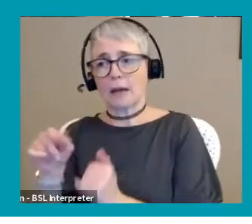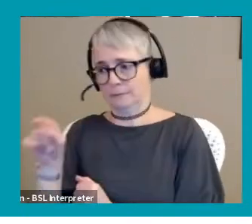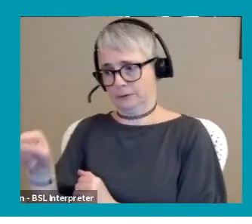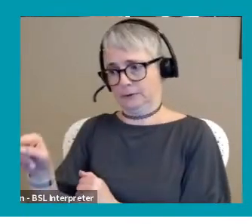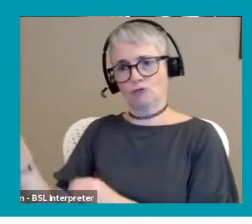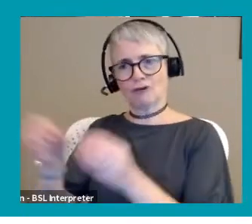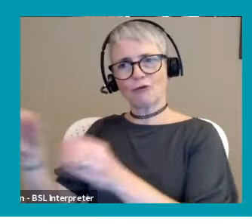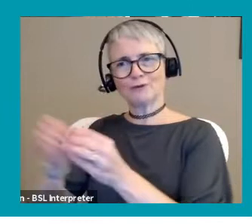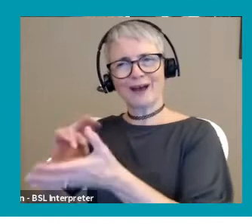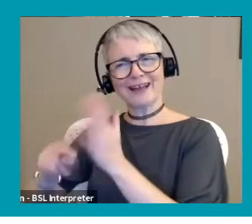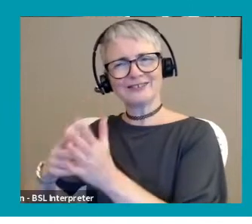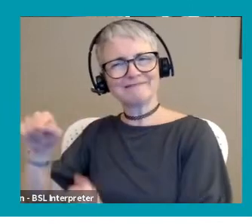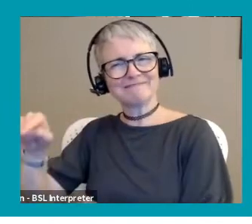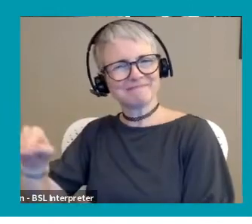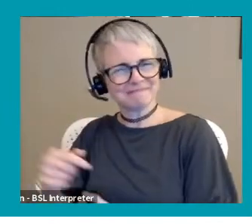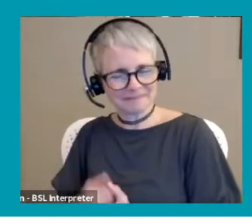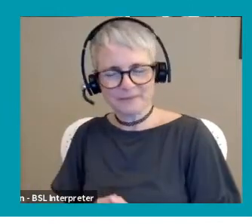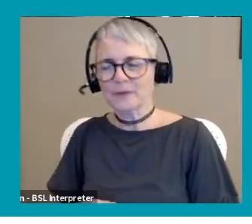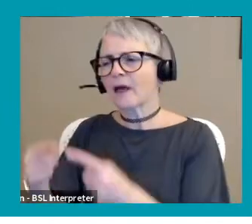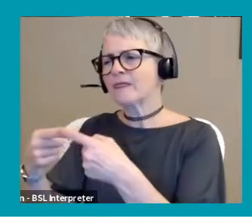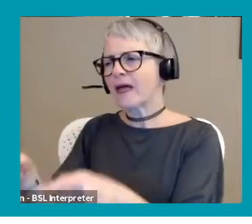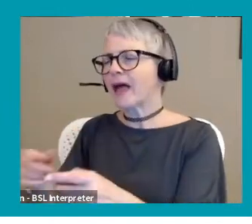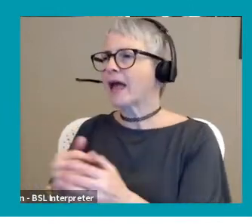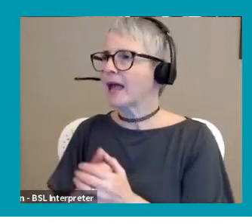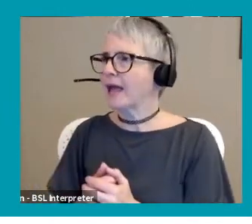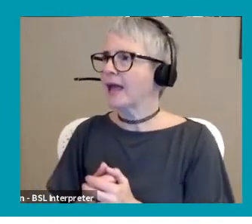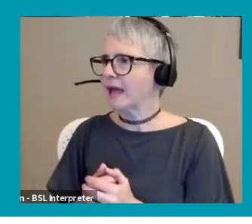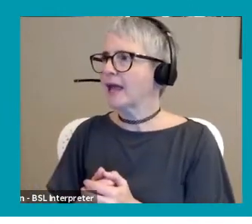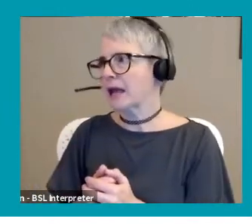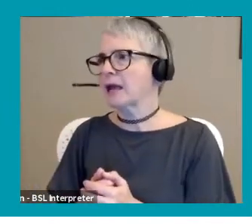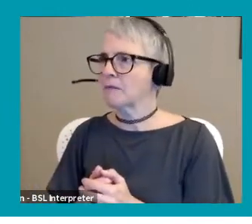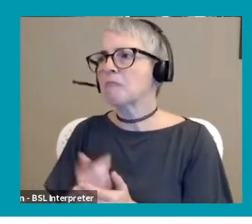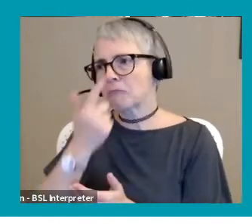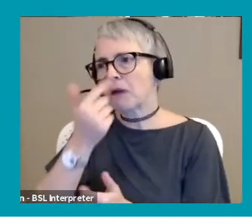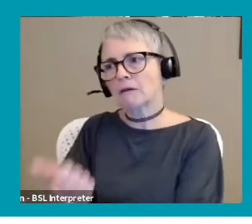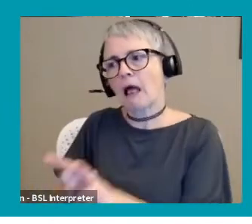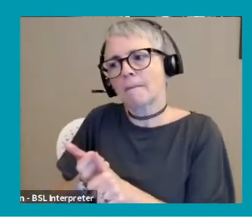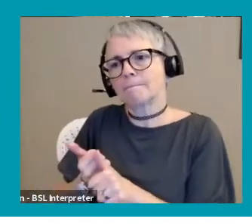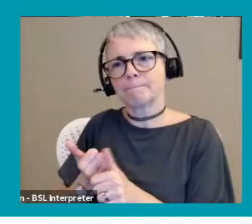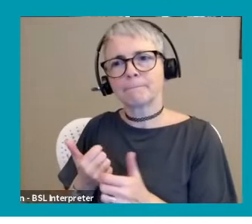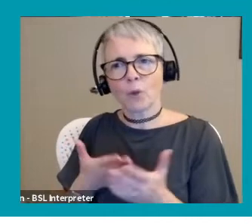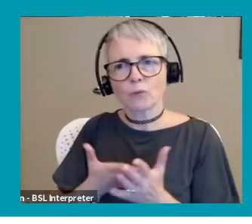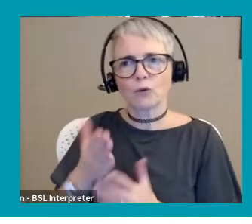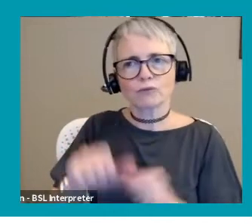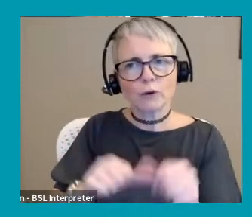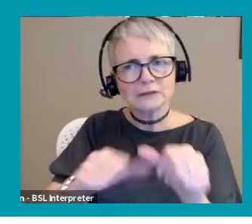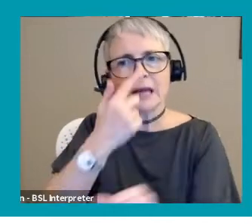And recruiters can have great benefits, so they can help you and guide you through the process of recruitment.